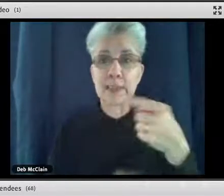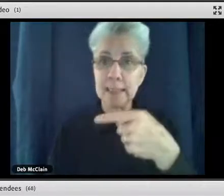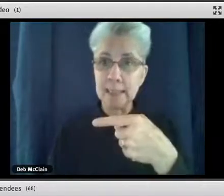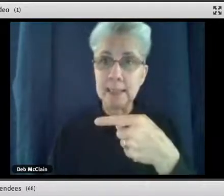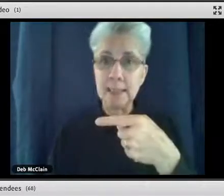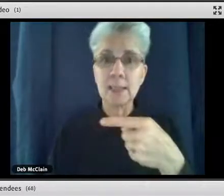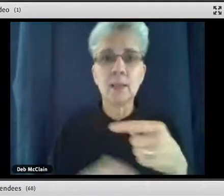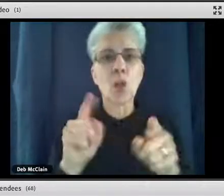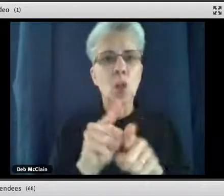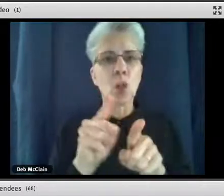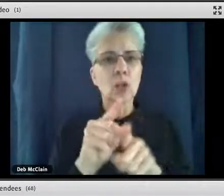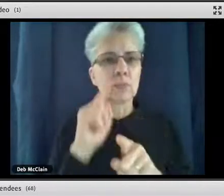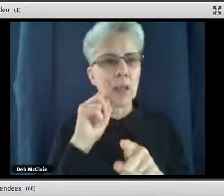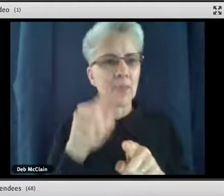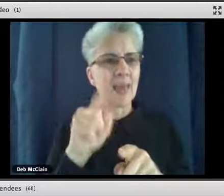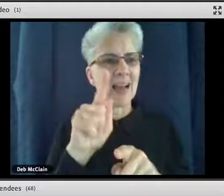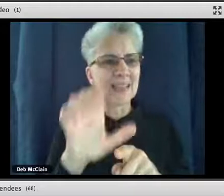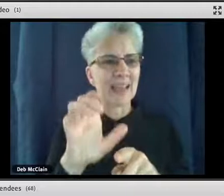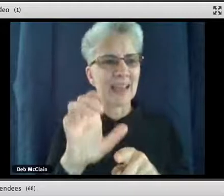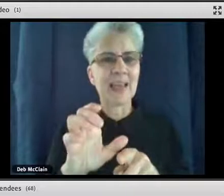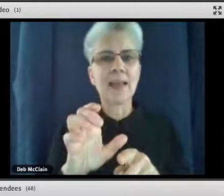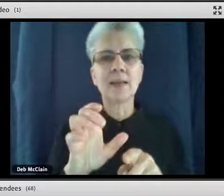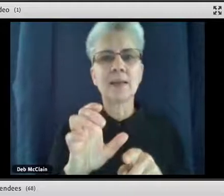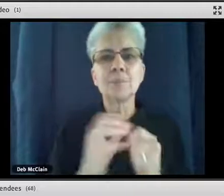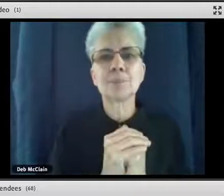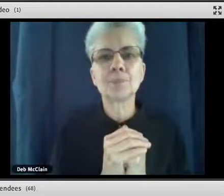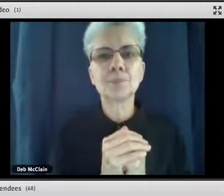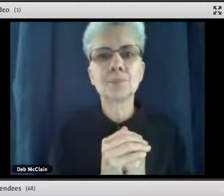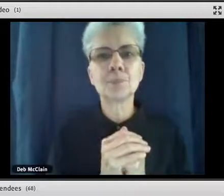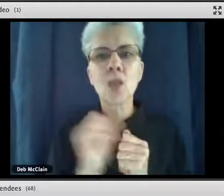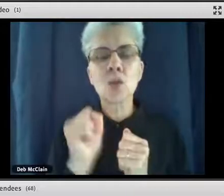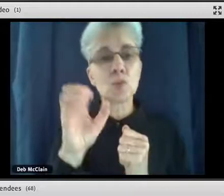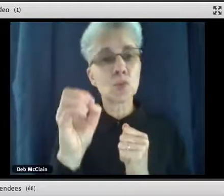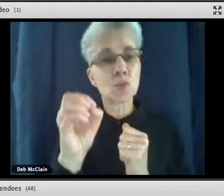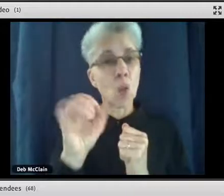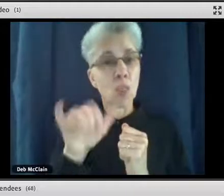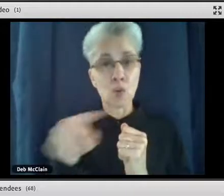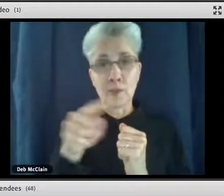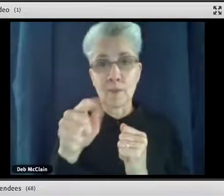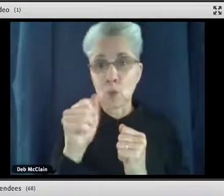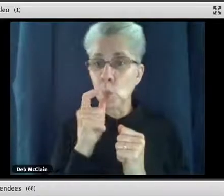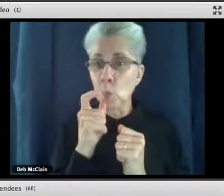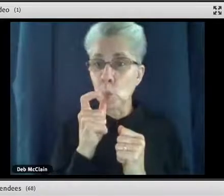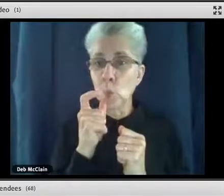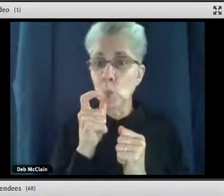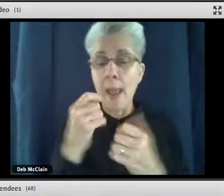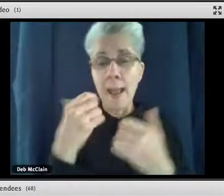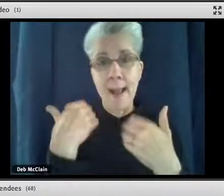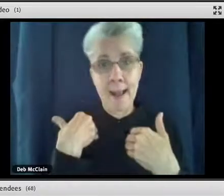So but we have many options here. As you can see from looking at the LC MARC website at the top of the page.